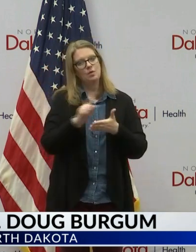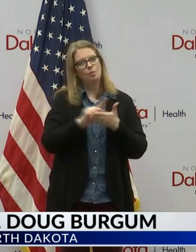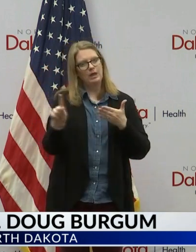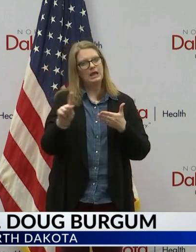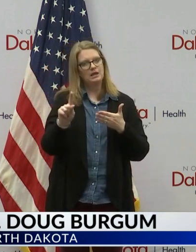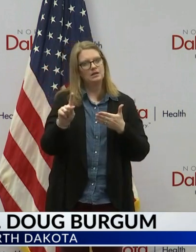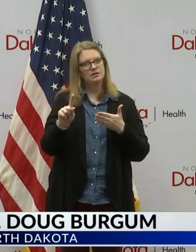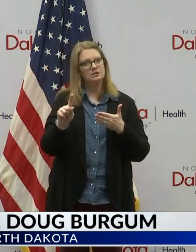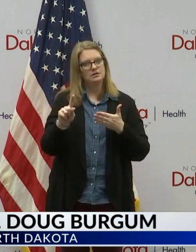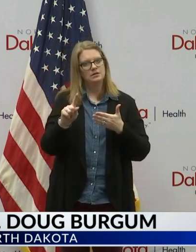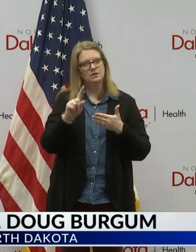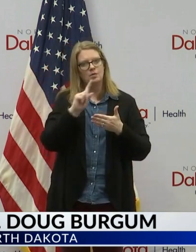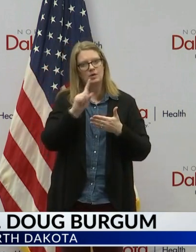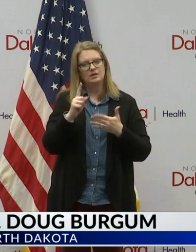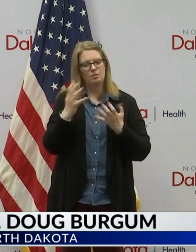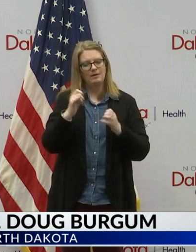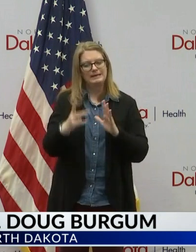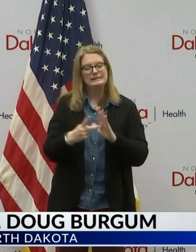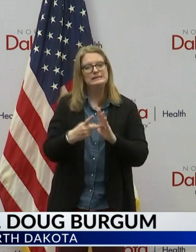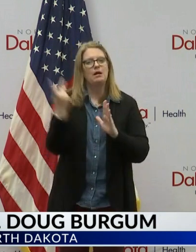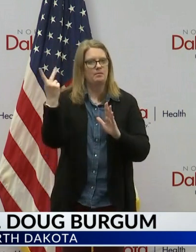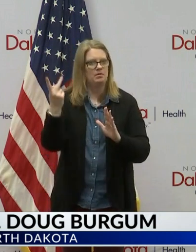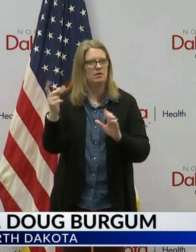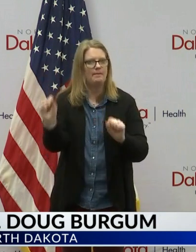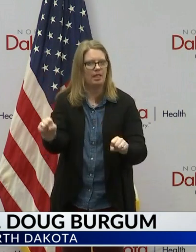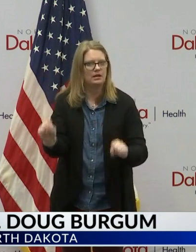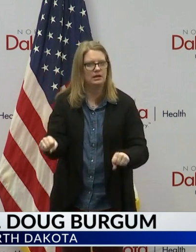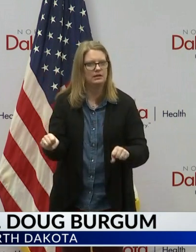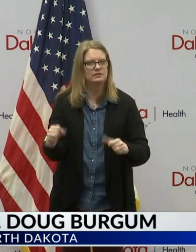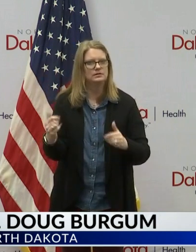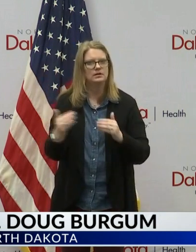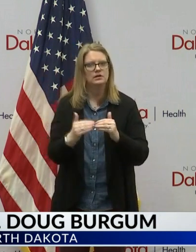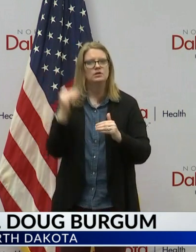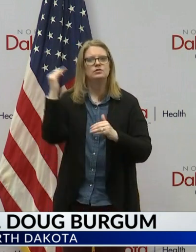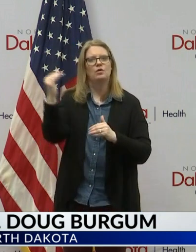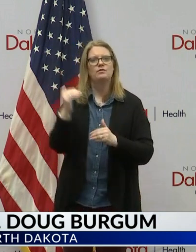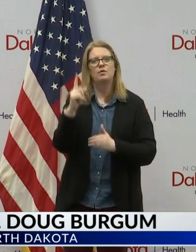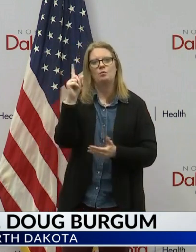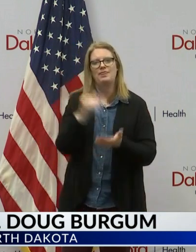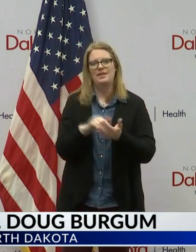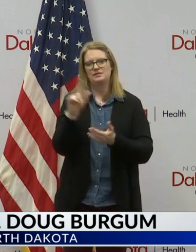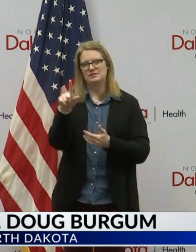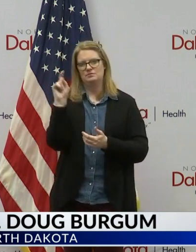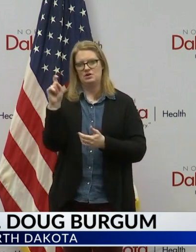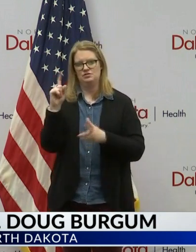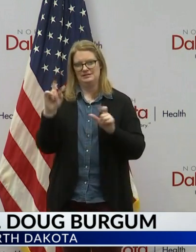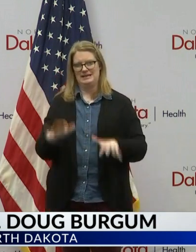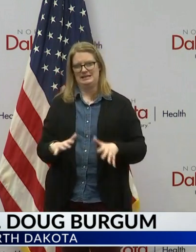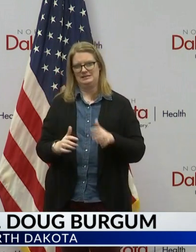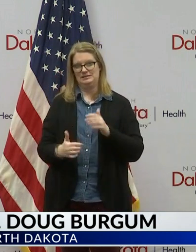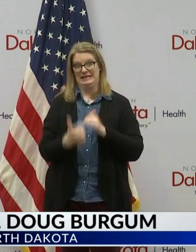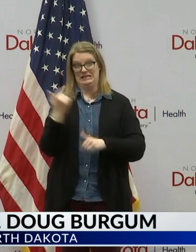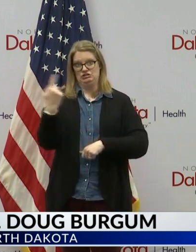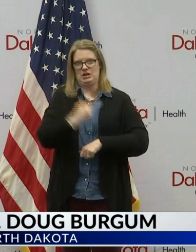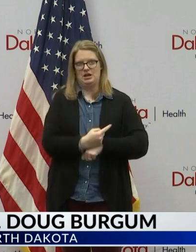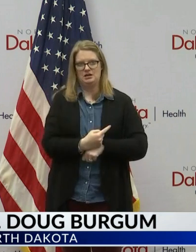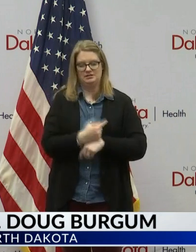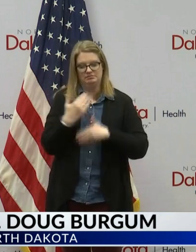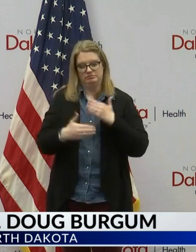UP. WE ARE DOING THAT THIS WEEK. AND BY THE END OF THE WEEK WE ARE ON TRACK WITH DOUBLE OUR